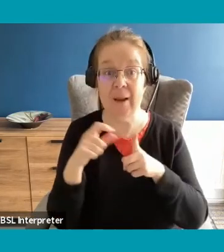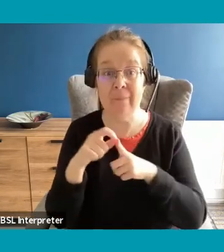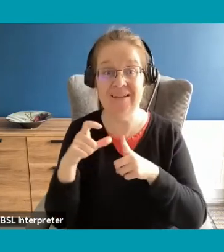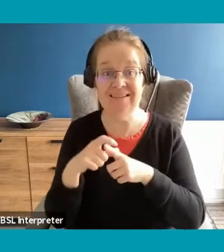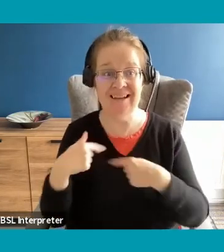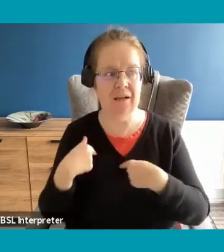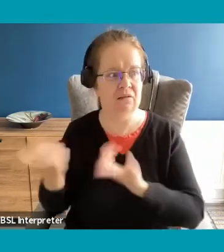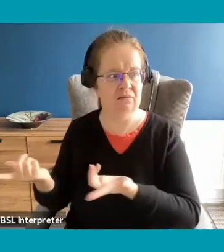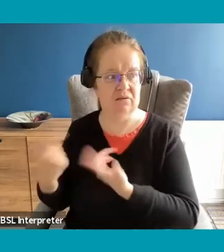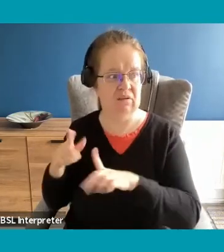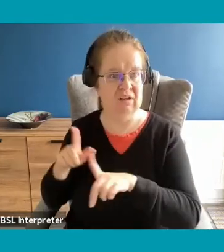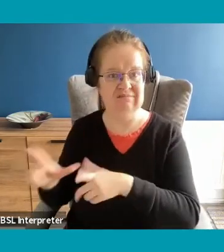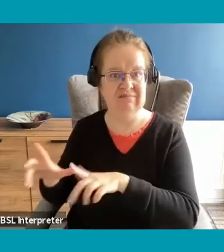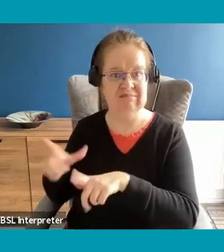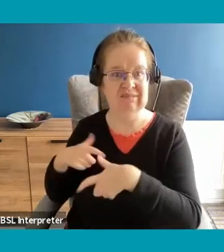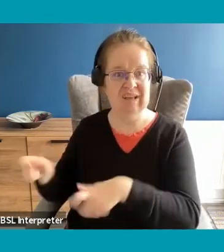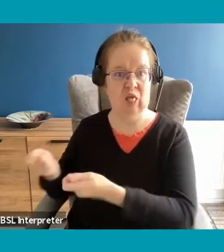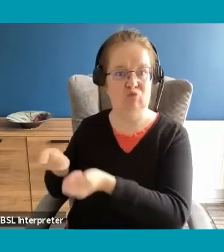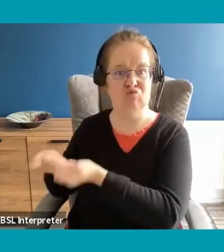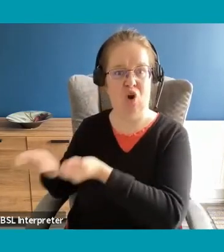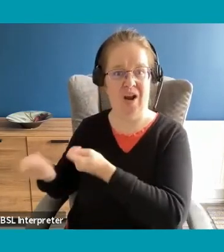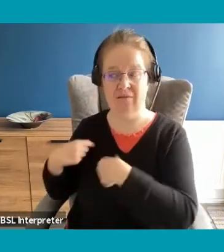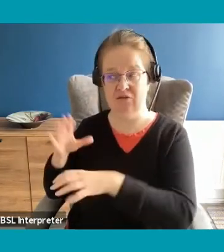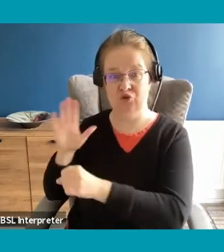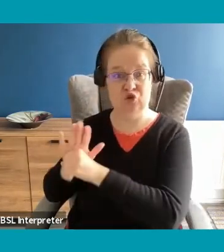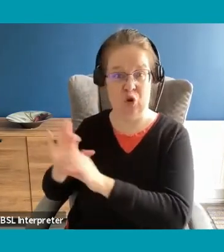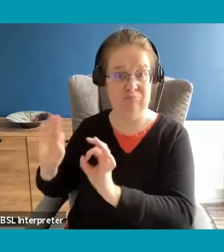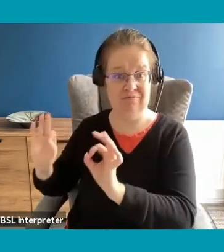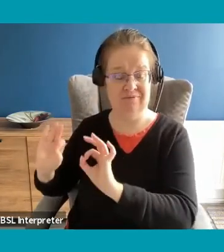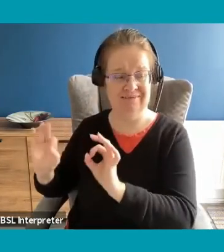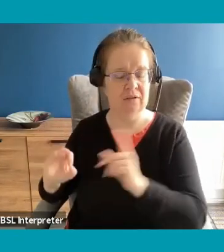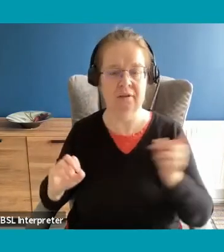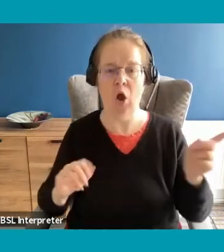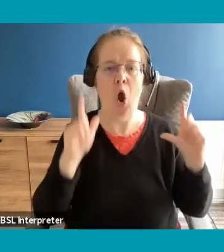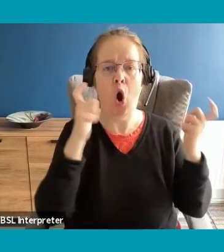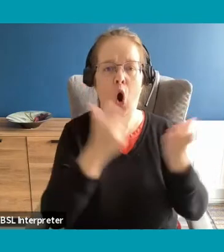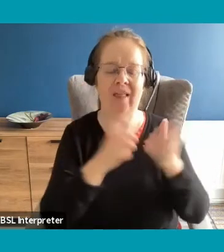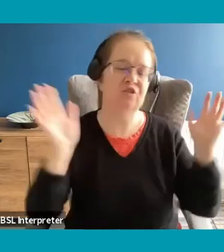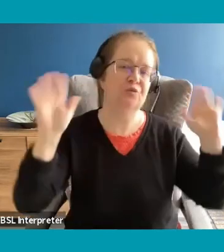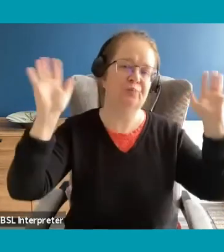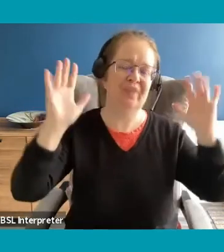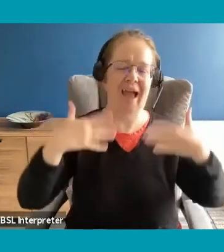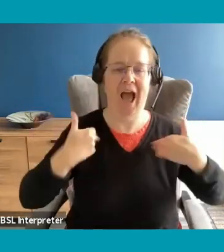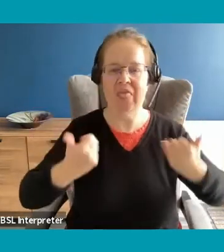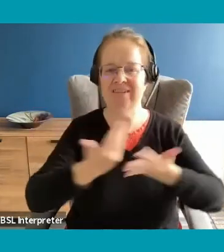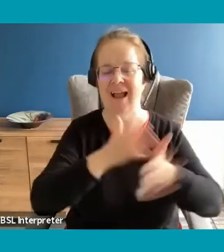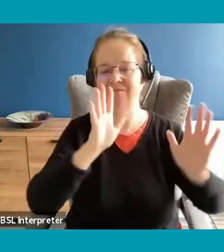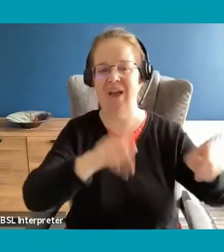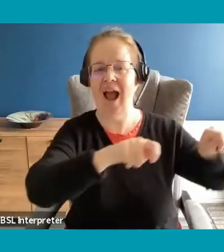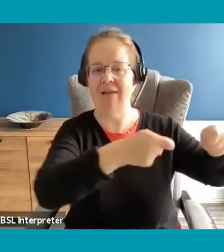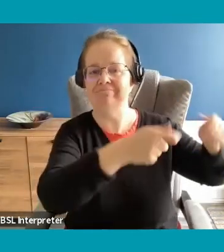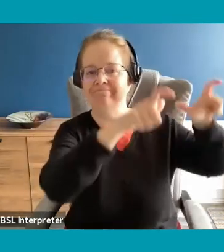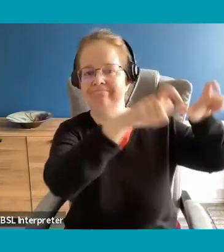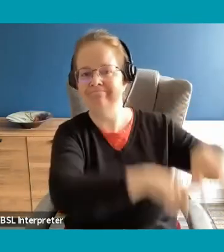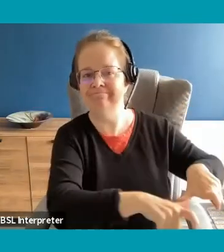our operations still goin, we've never stopped. Unfortunately, the College, for their health and safety had to stop the students coming in.